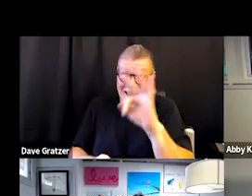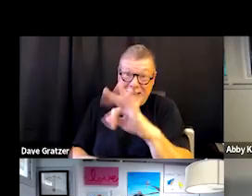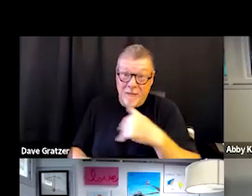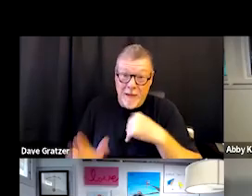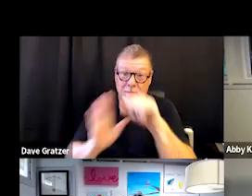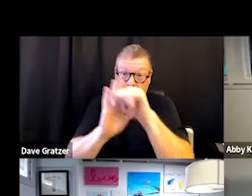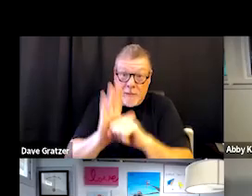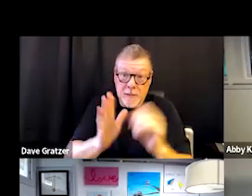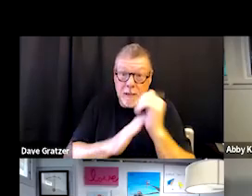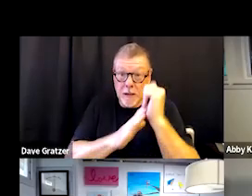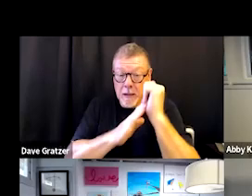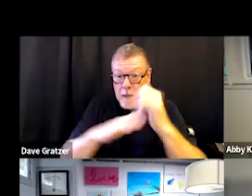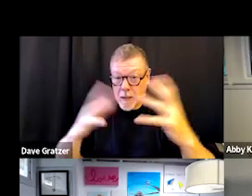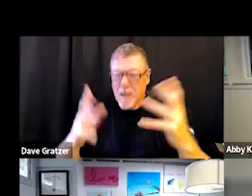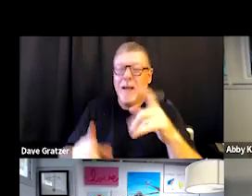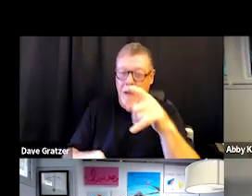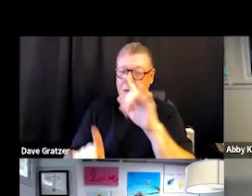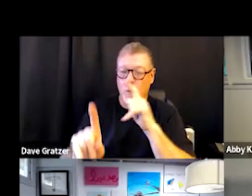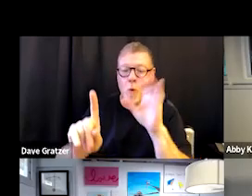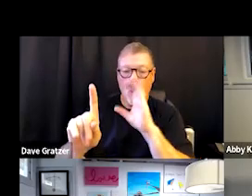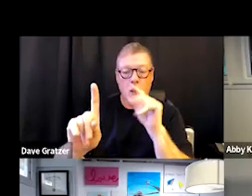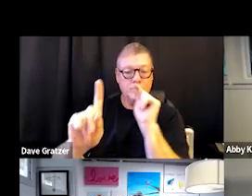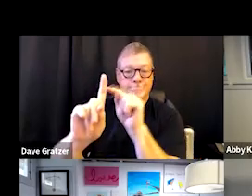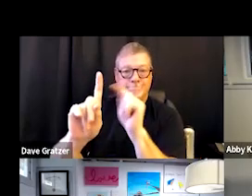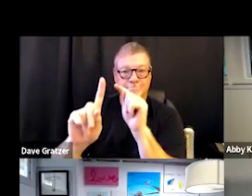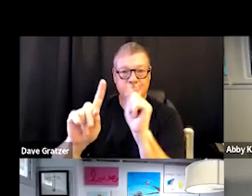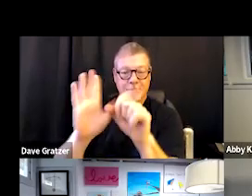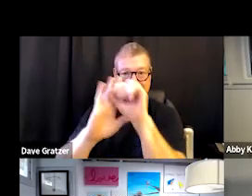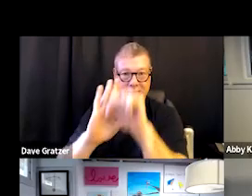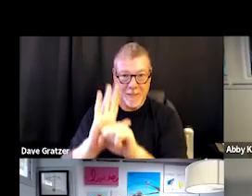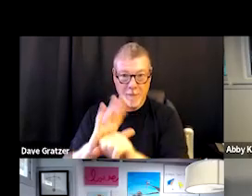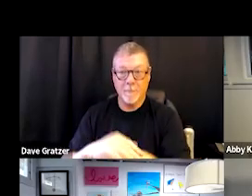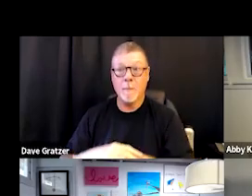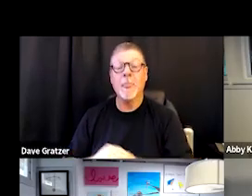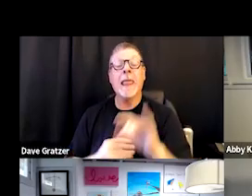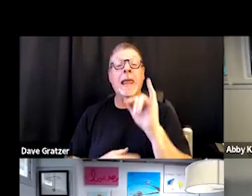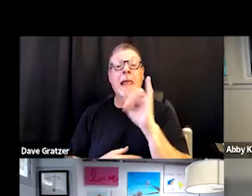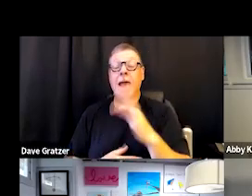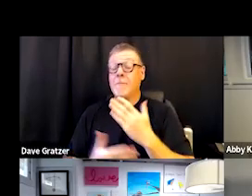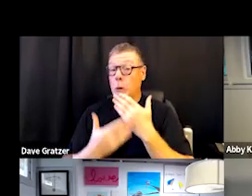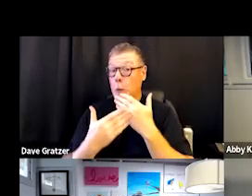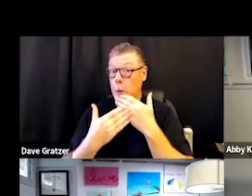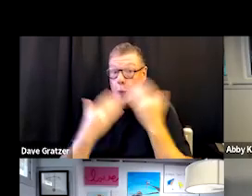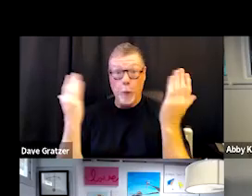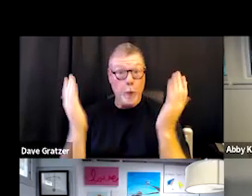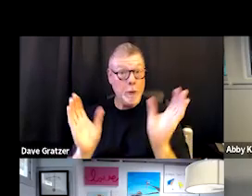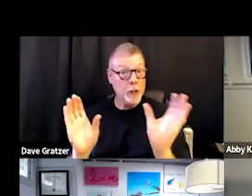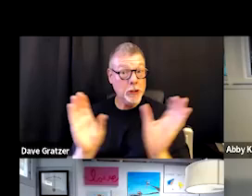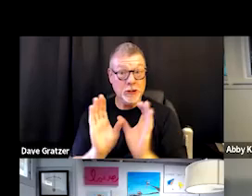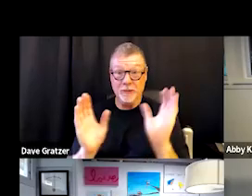So that's what you should look towards. If you are in a state that does not have a certification process,